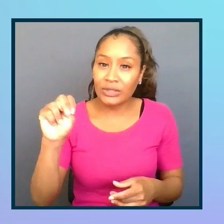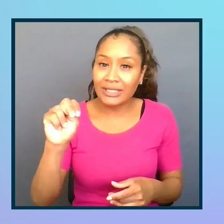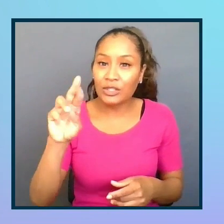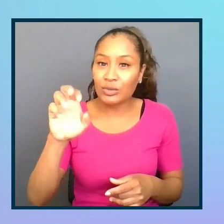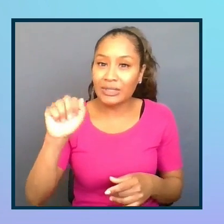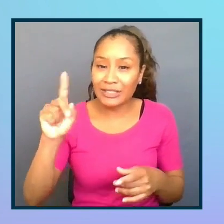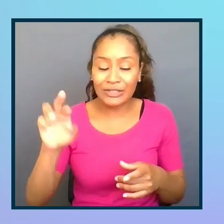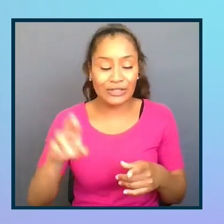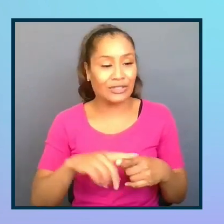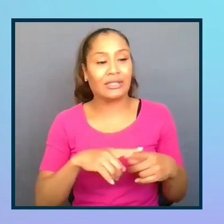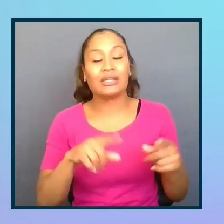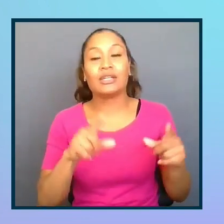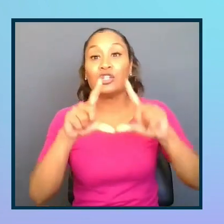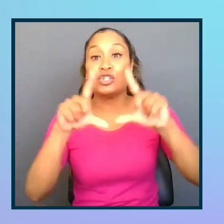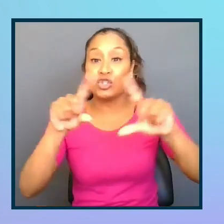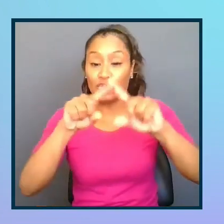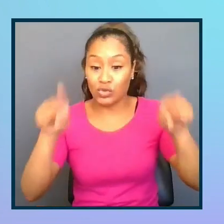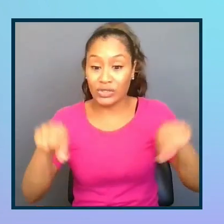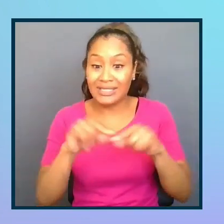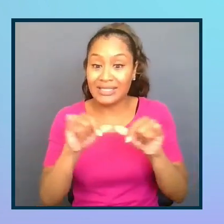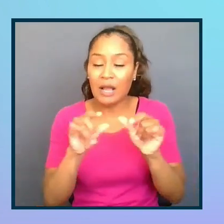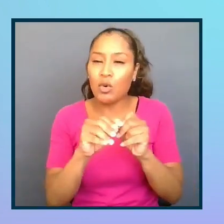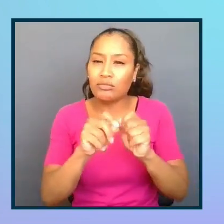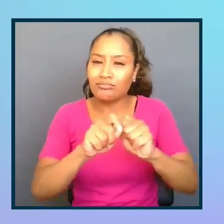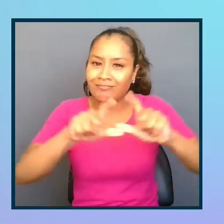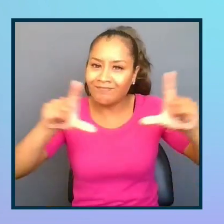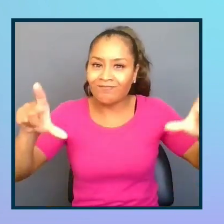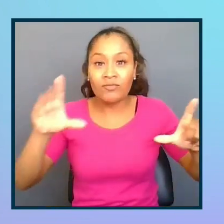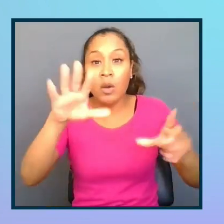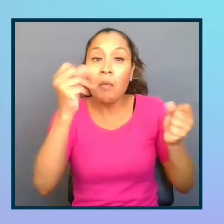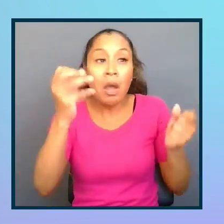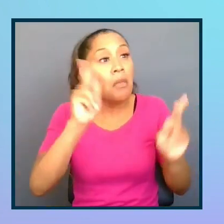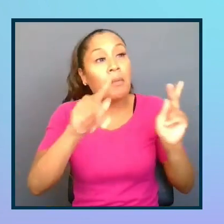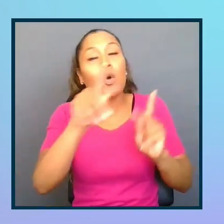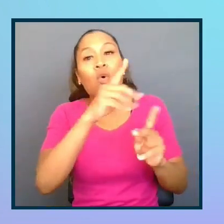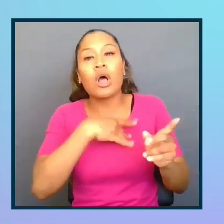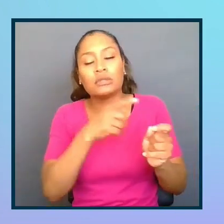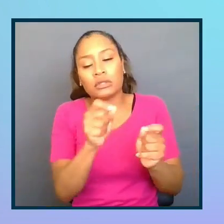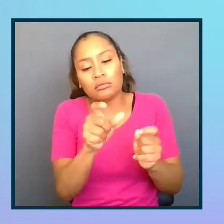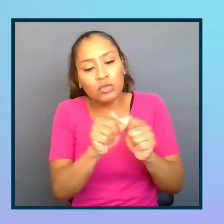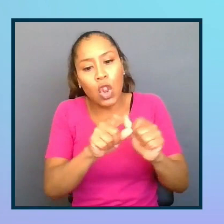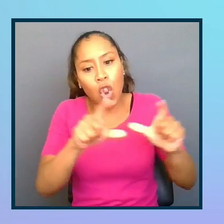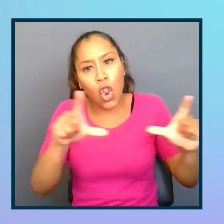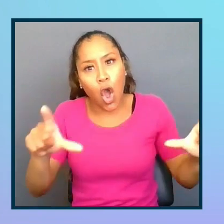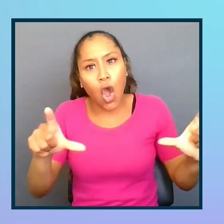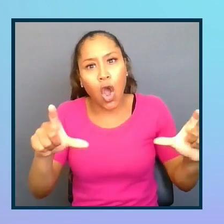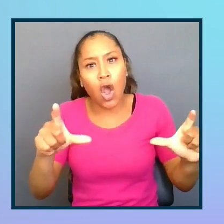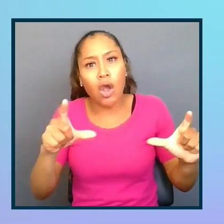who do operate on large scale who wouldn't necessarily identify